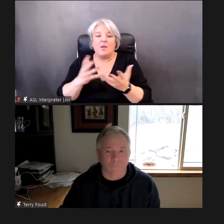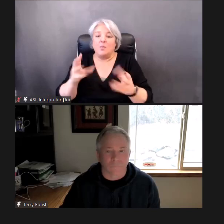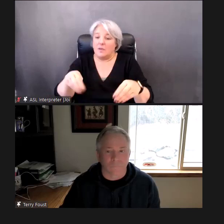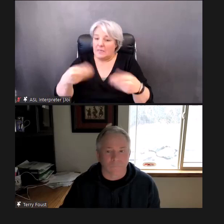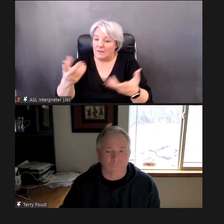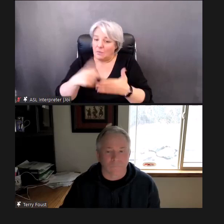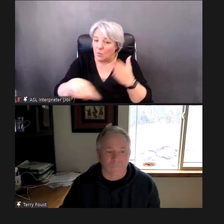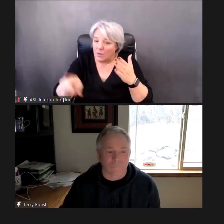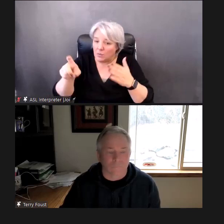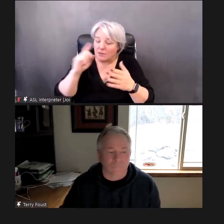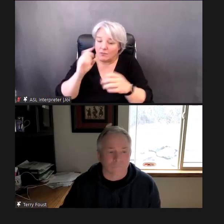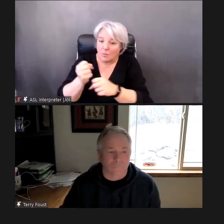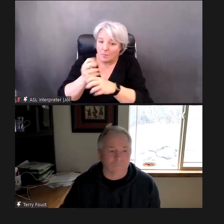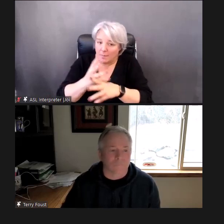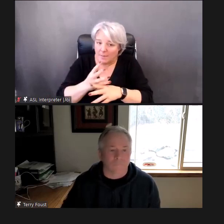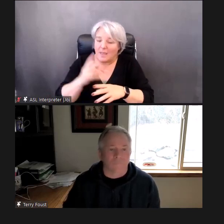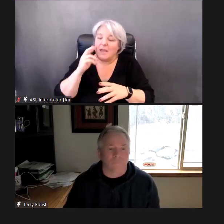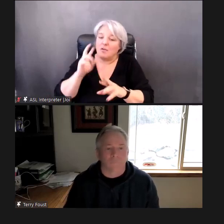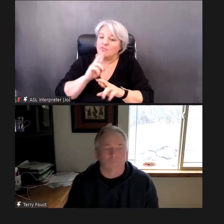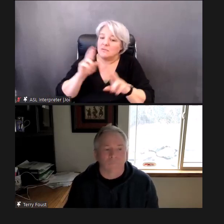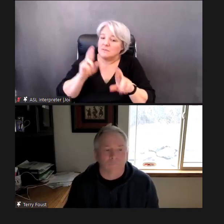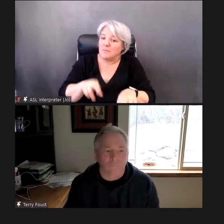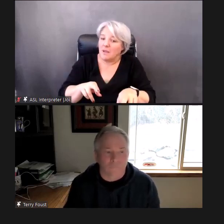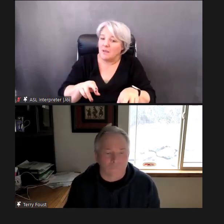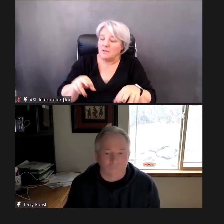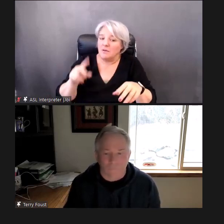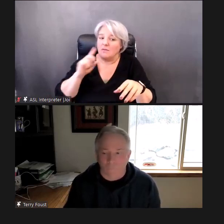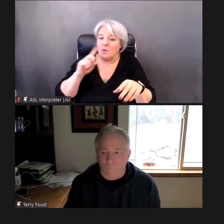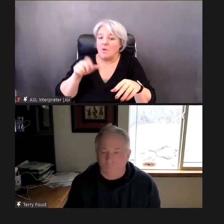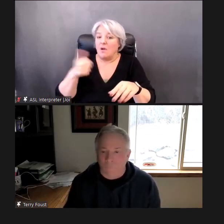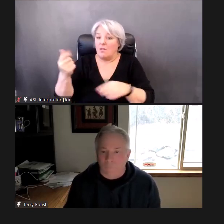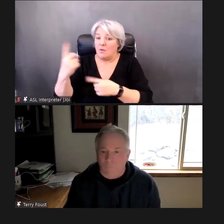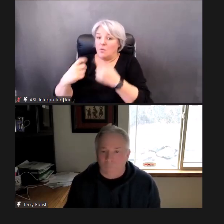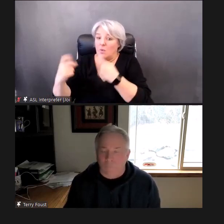that's also in response to questions